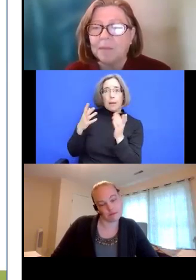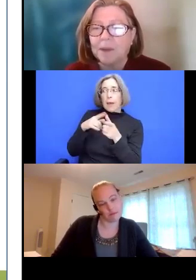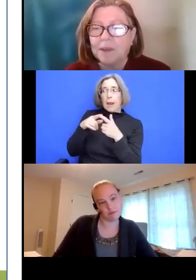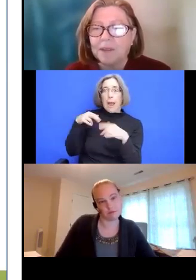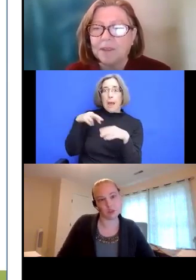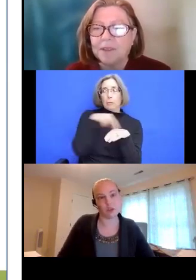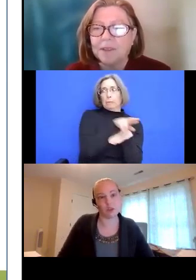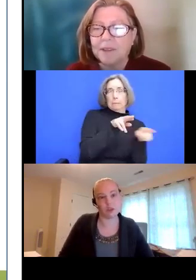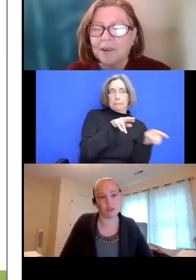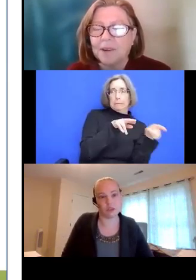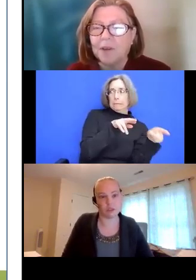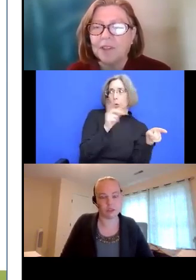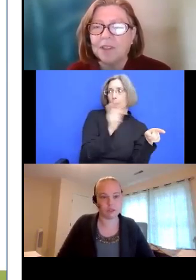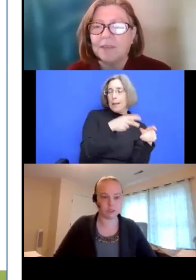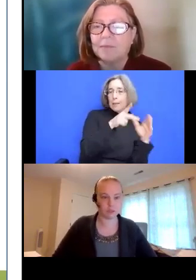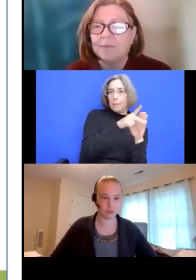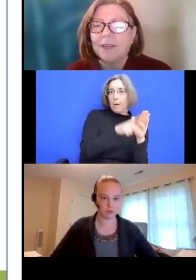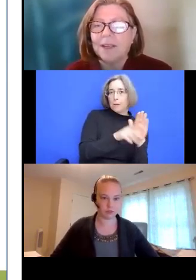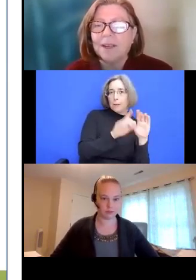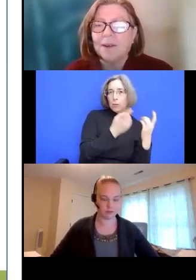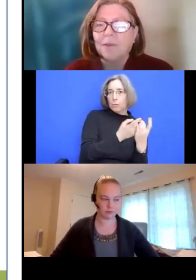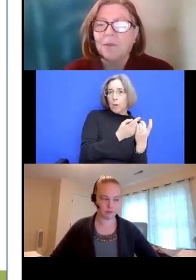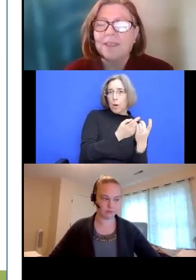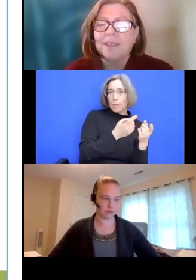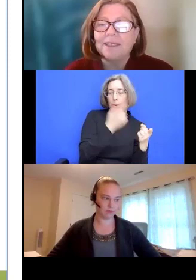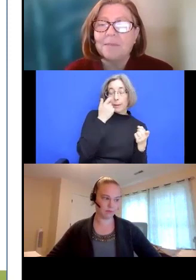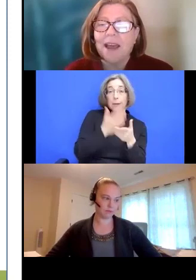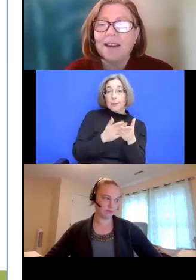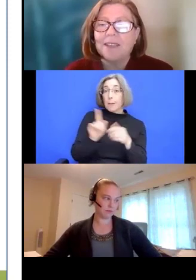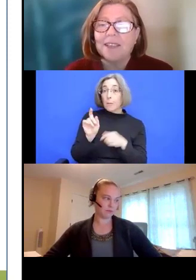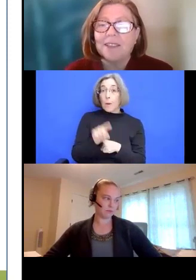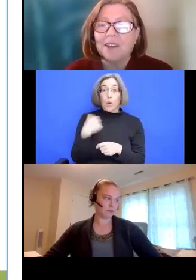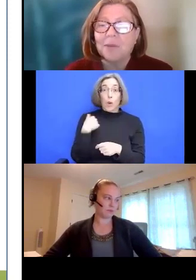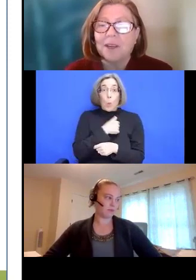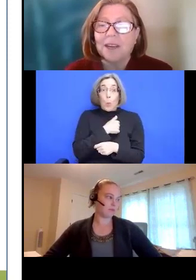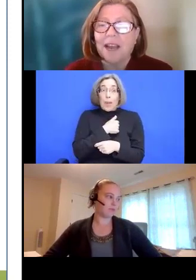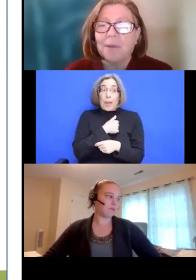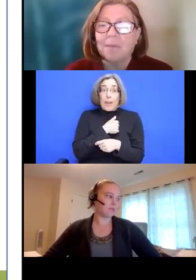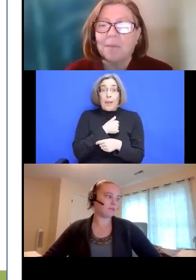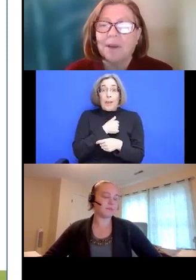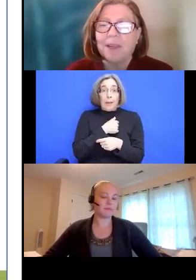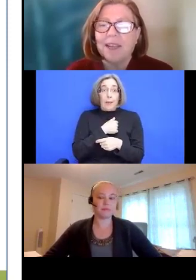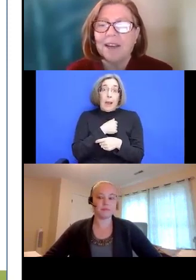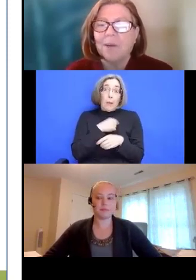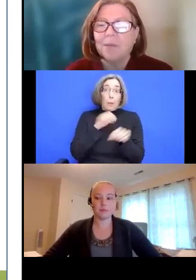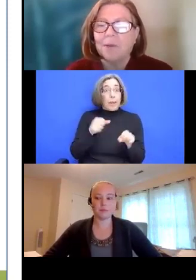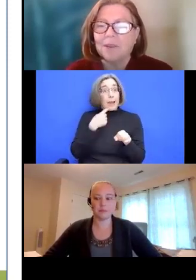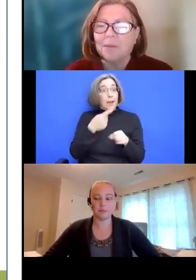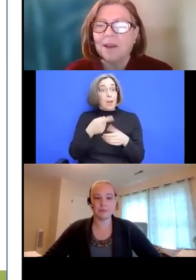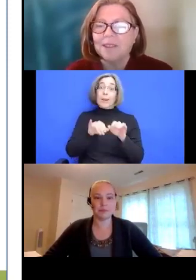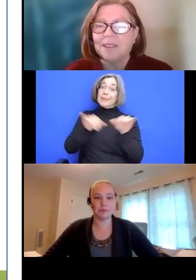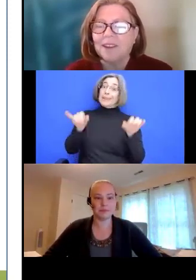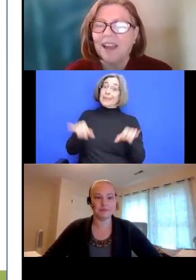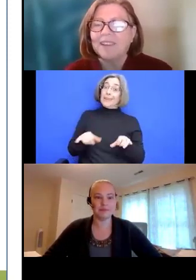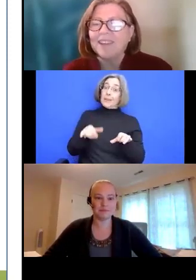because there are questions that we systematically can tell you what can happen but we can't help you with the policy on that.